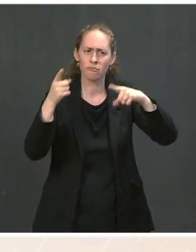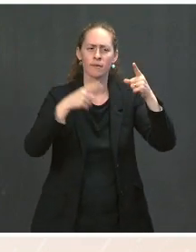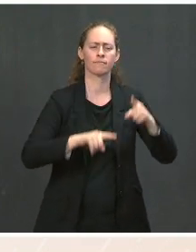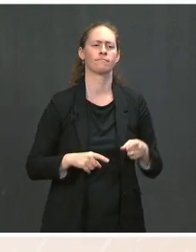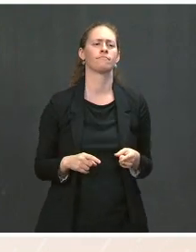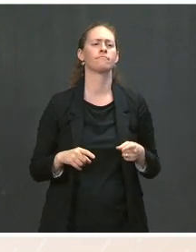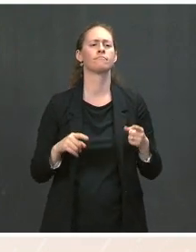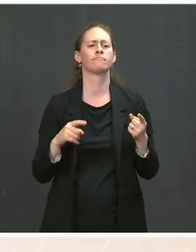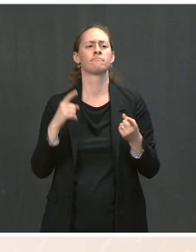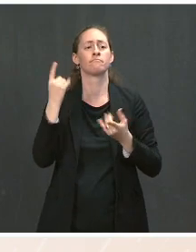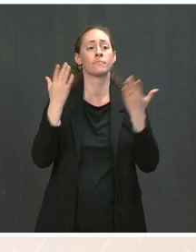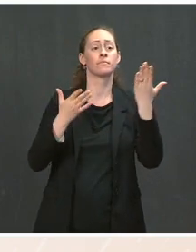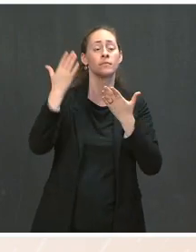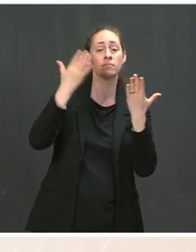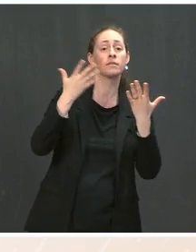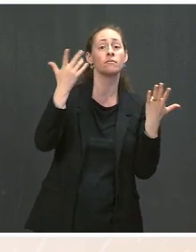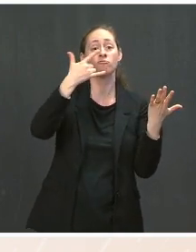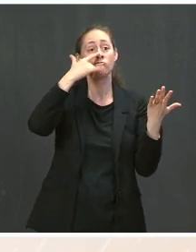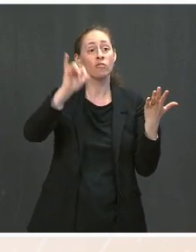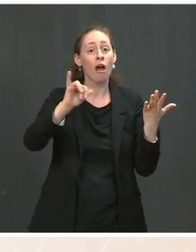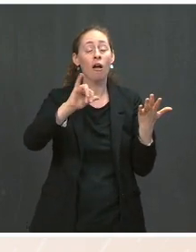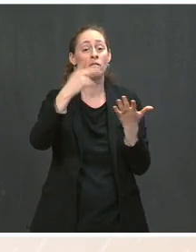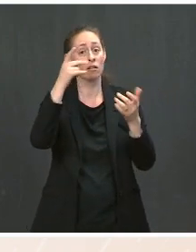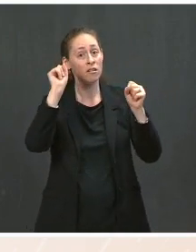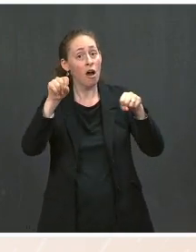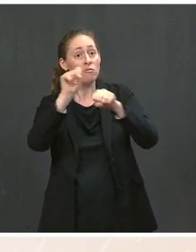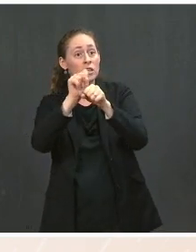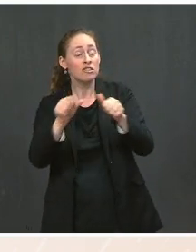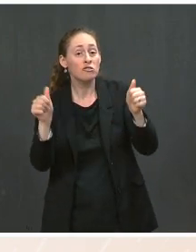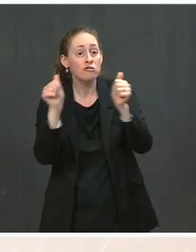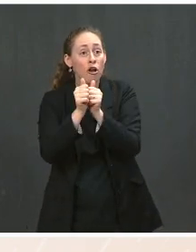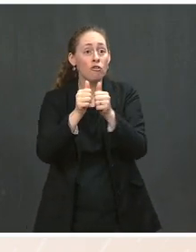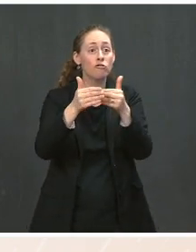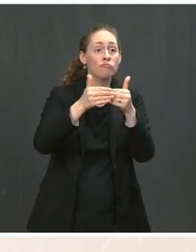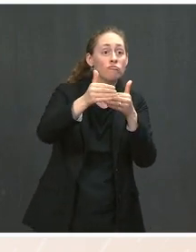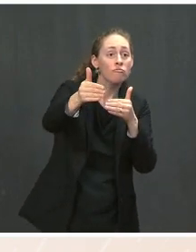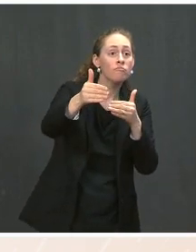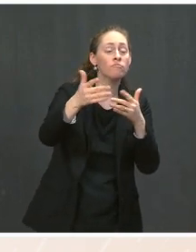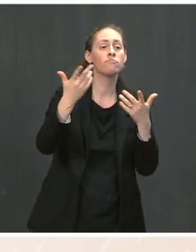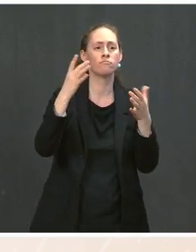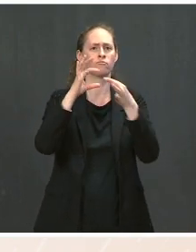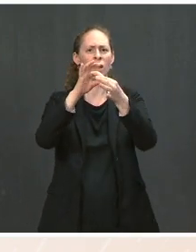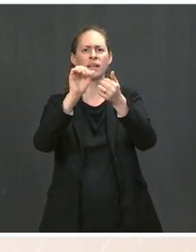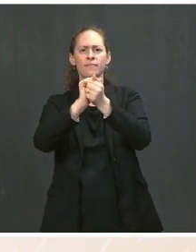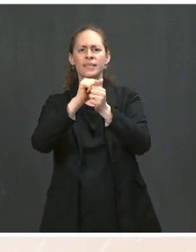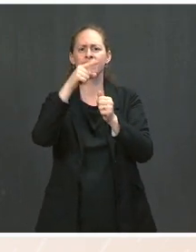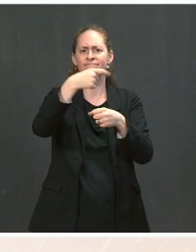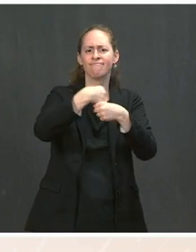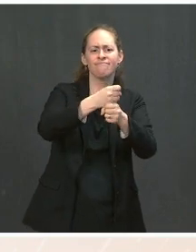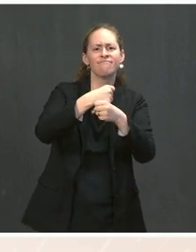working together on Iran nuclear negotiations or -- or issues along those lines,